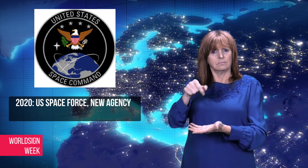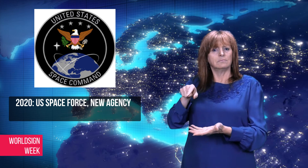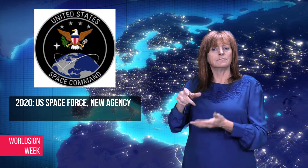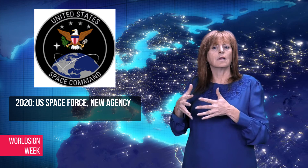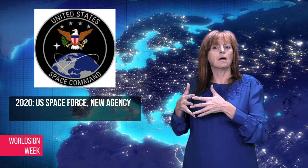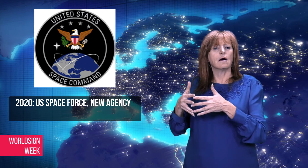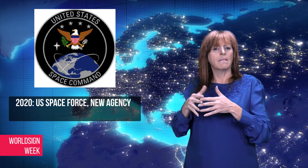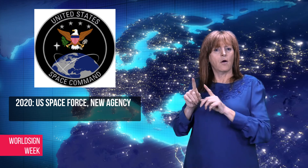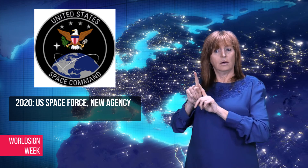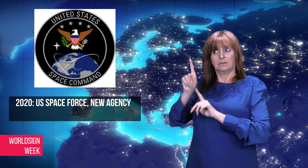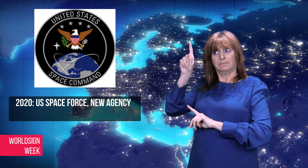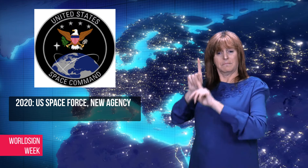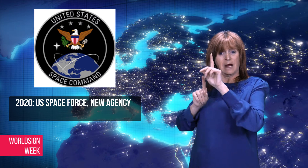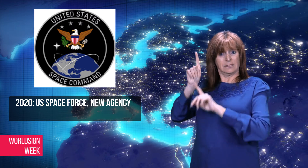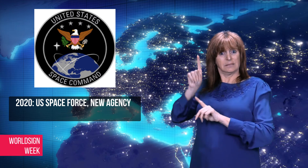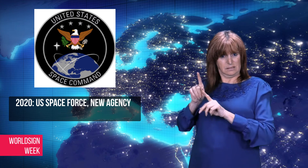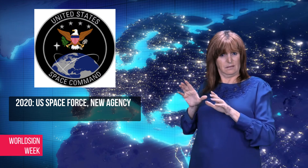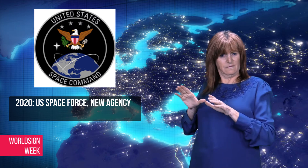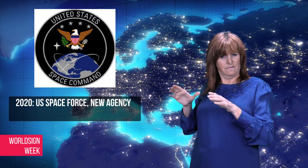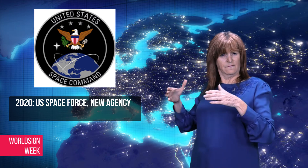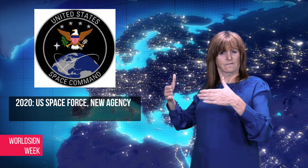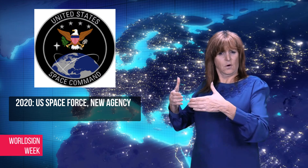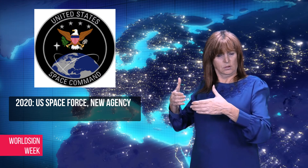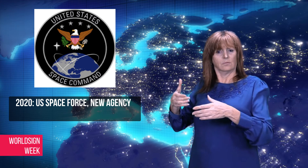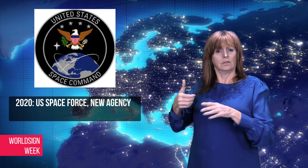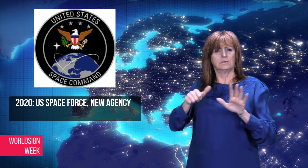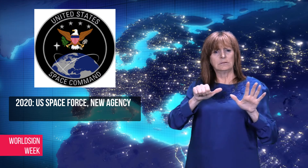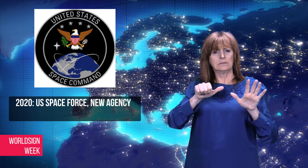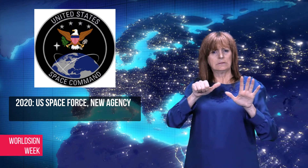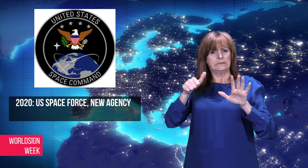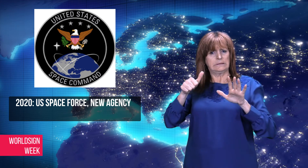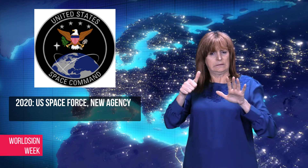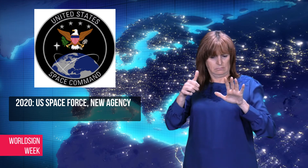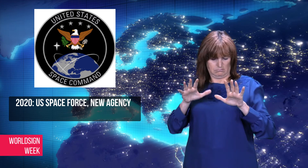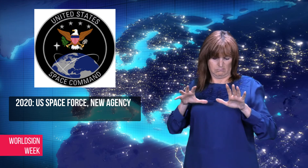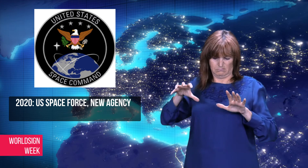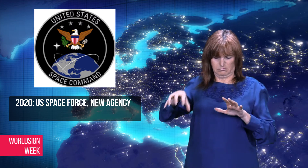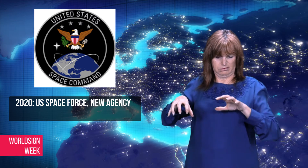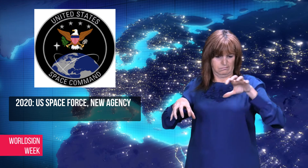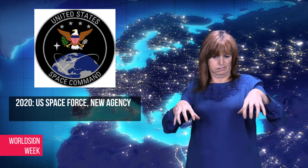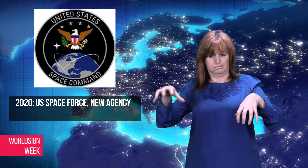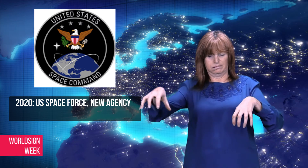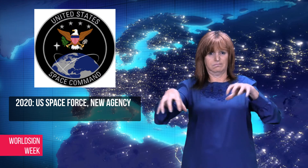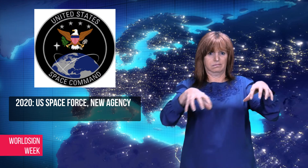The US Congress approved a budget for the US Space